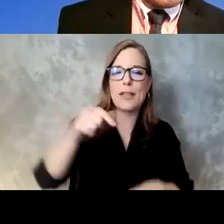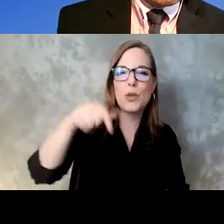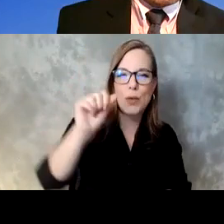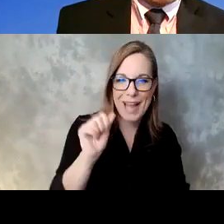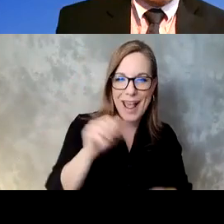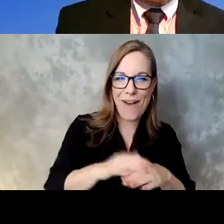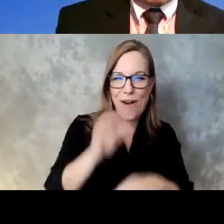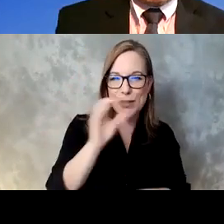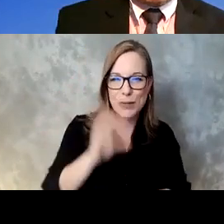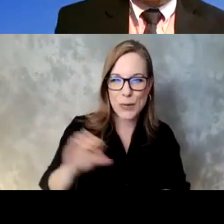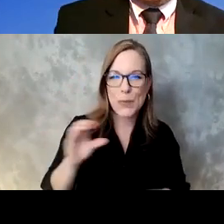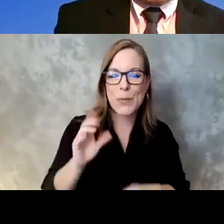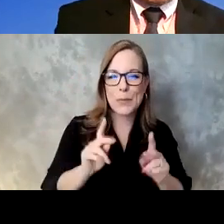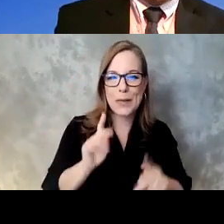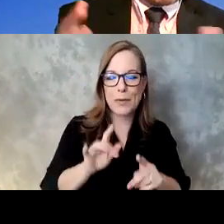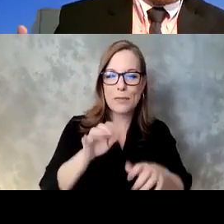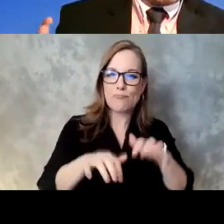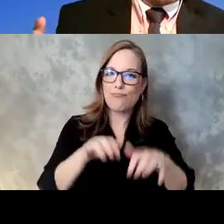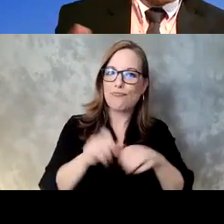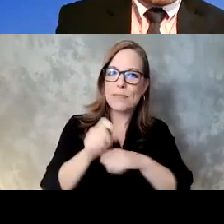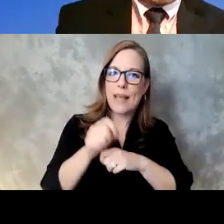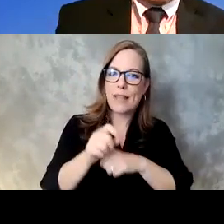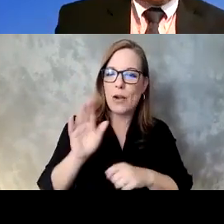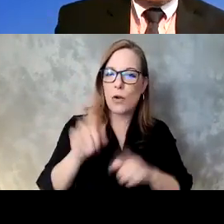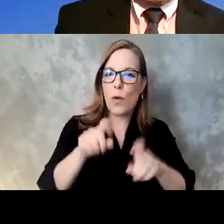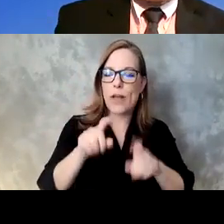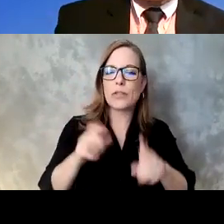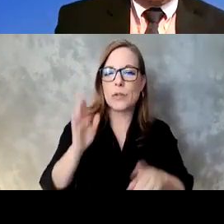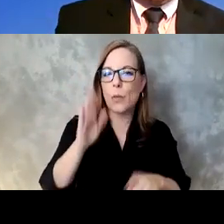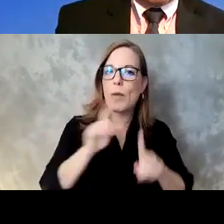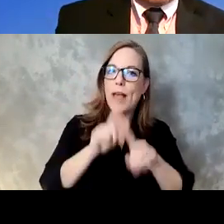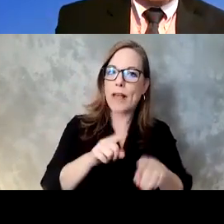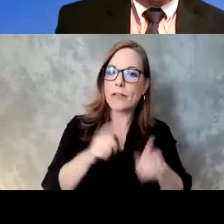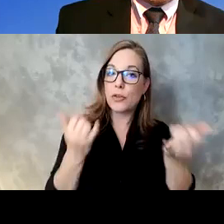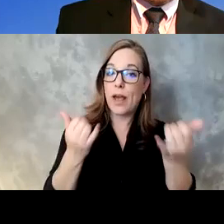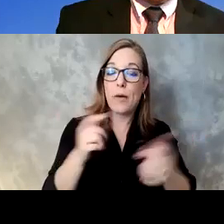not answered in this this webinar maybe it's something we may be taking back to to respond